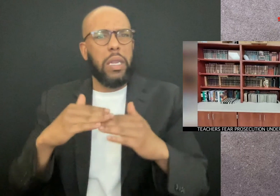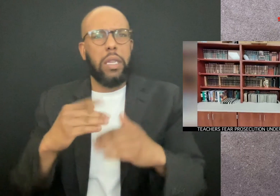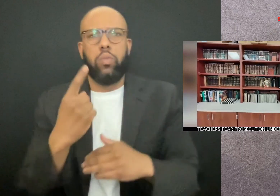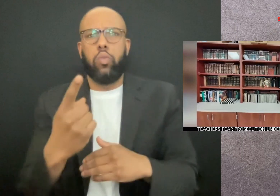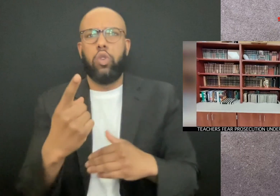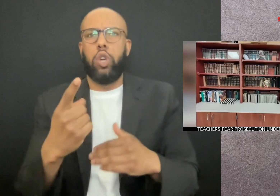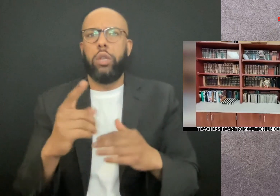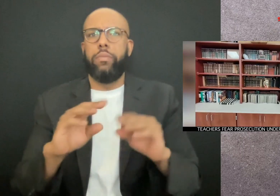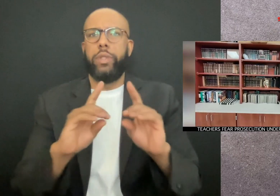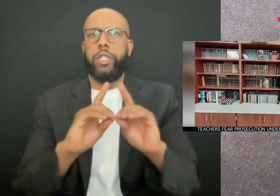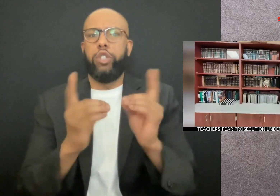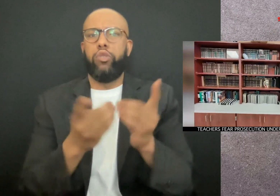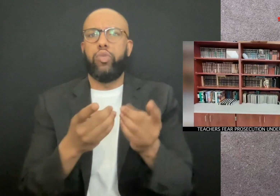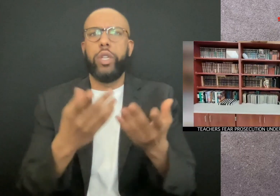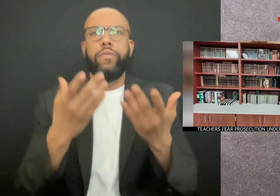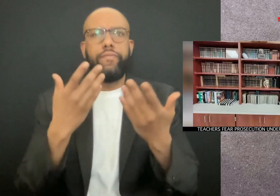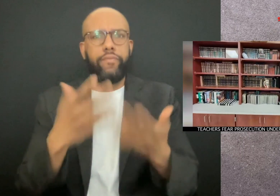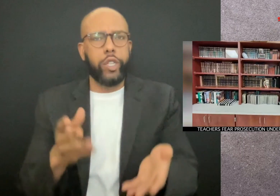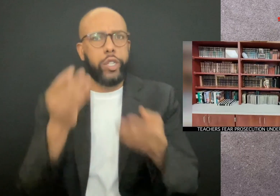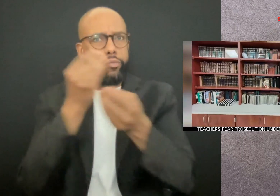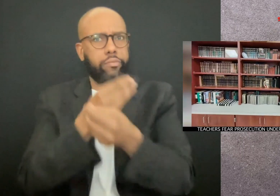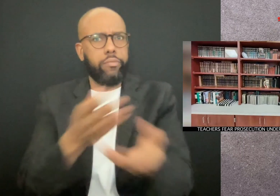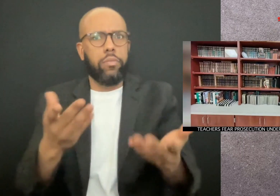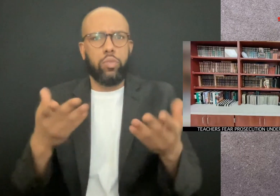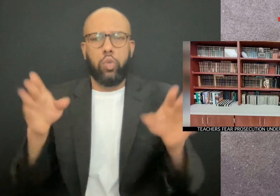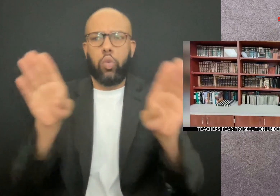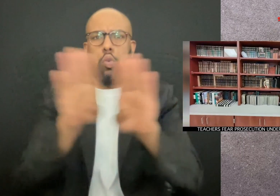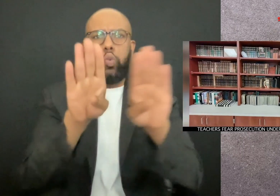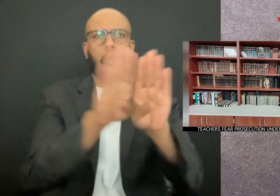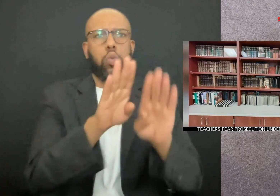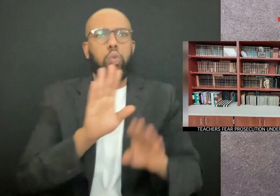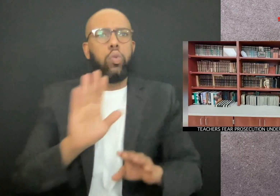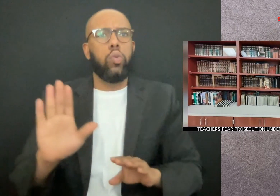teachers in at least one Florida district say they're closing up